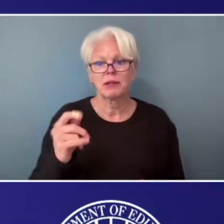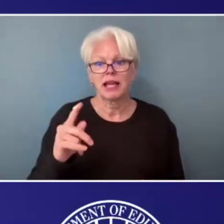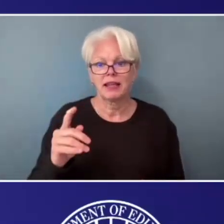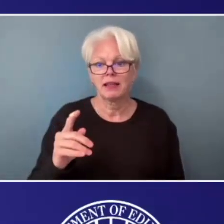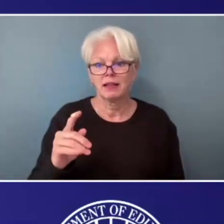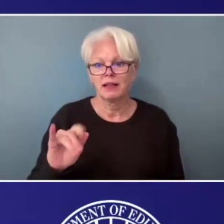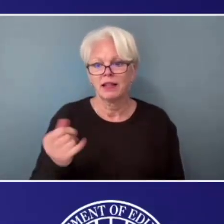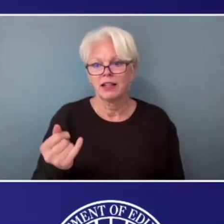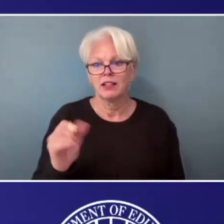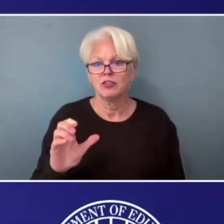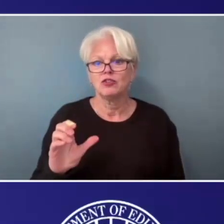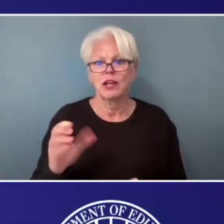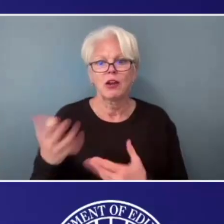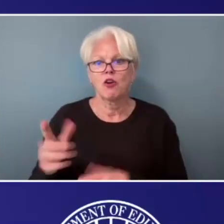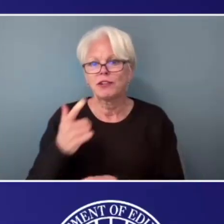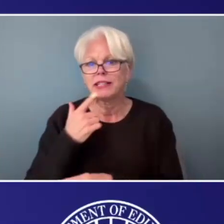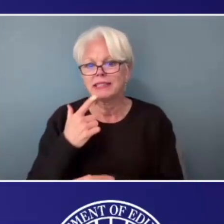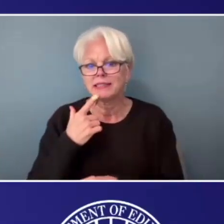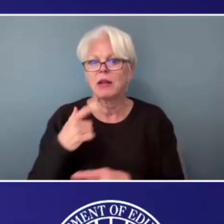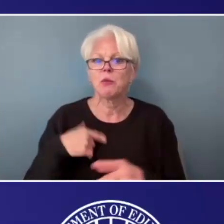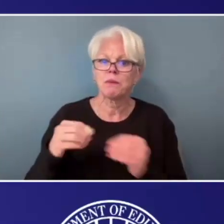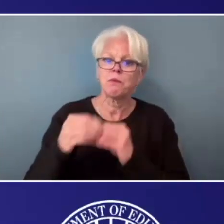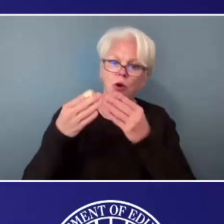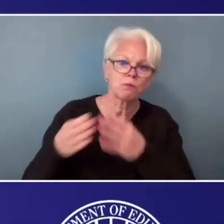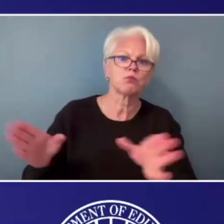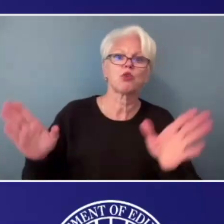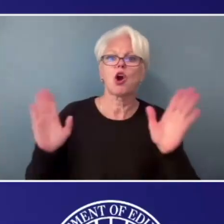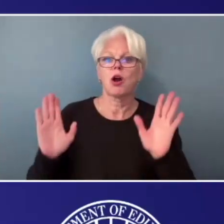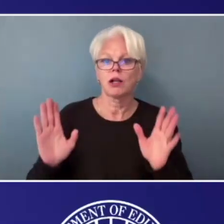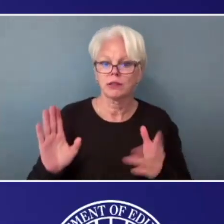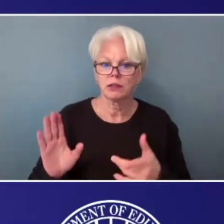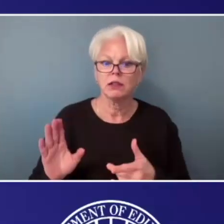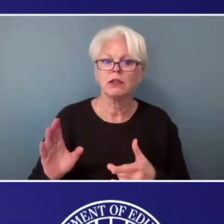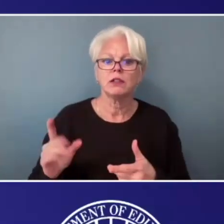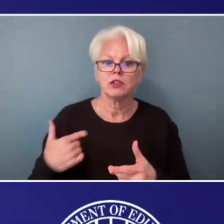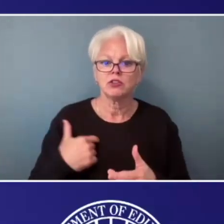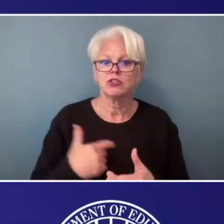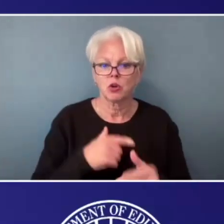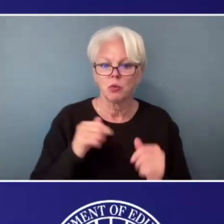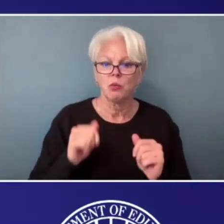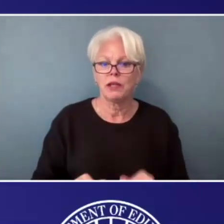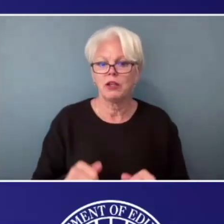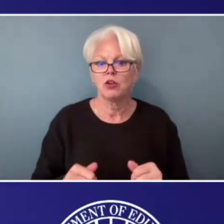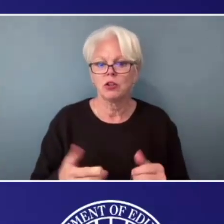we could to allow for all of the things that that happen in terms of people